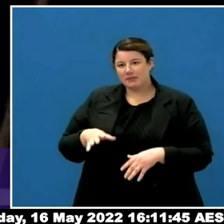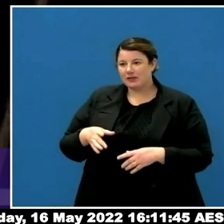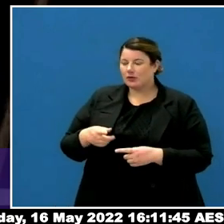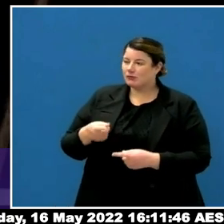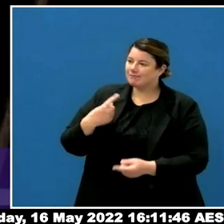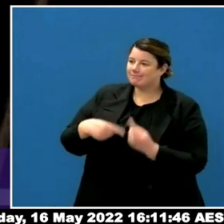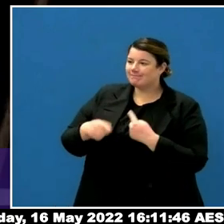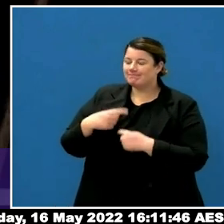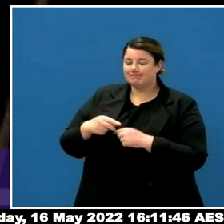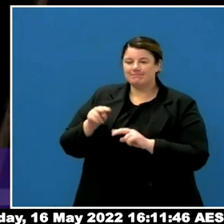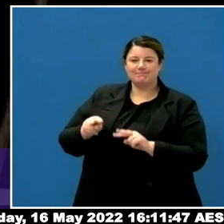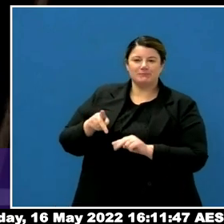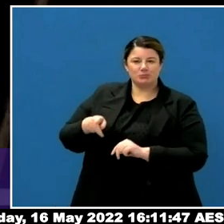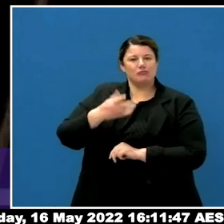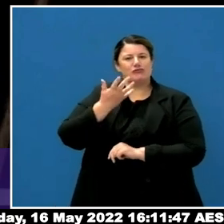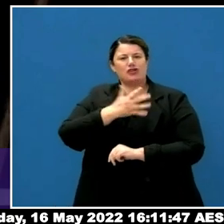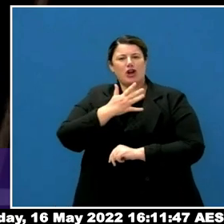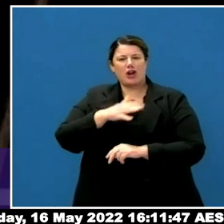Yes.